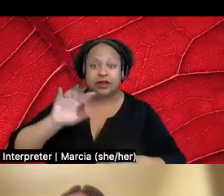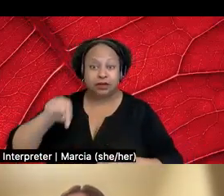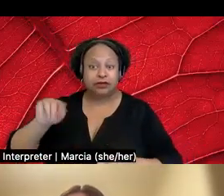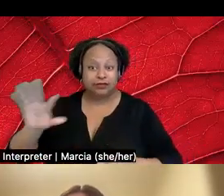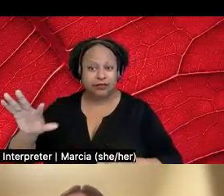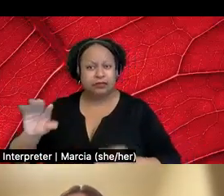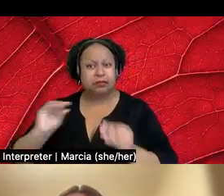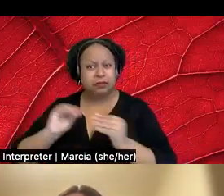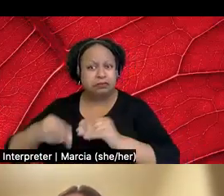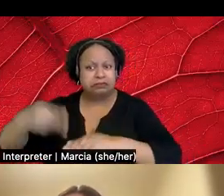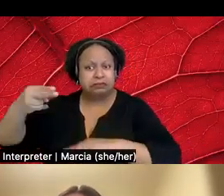Next please.